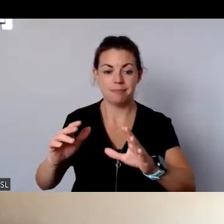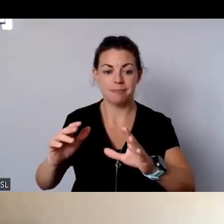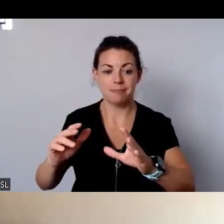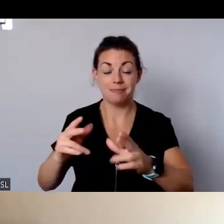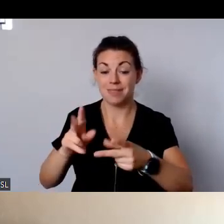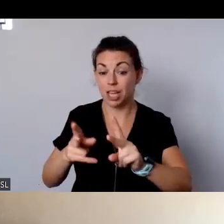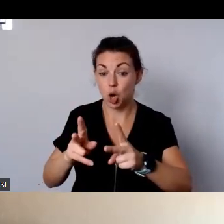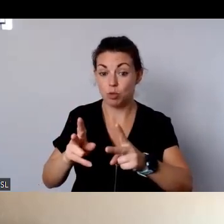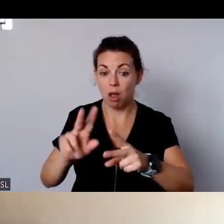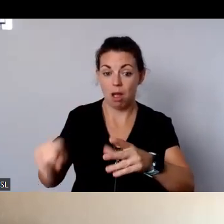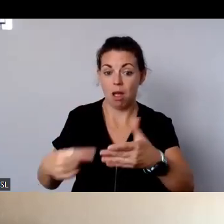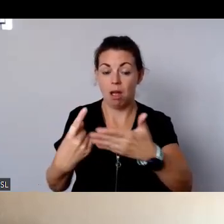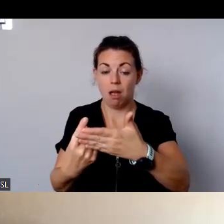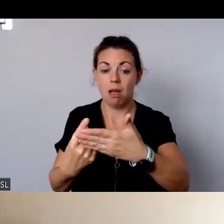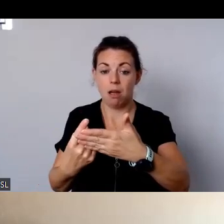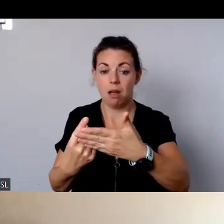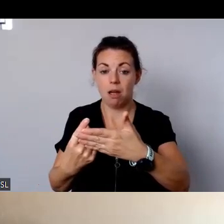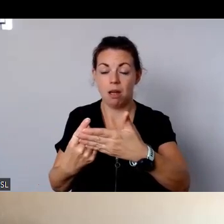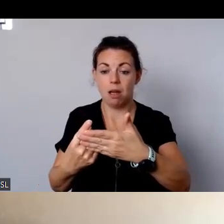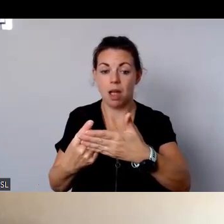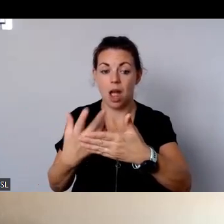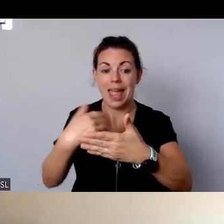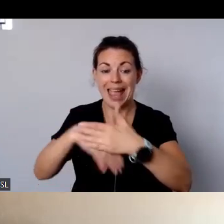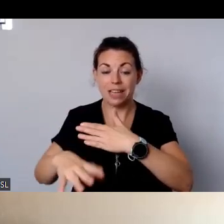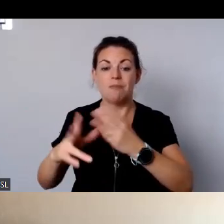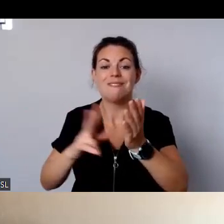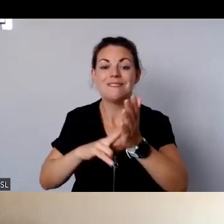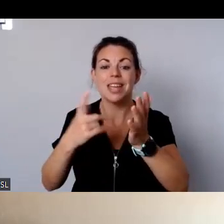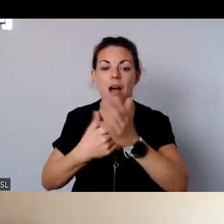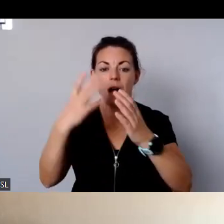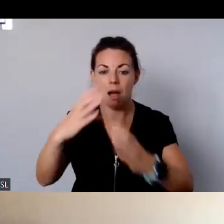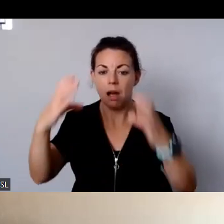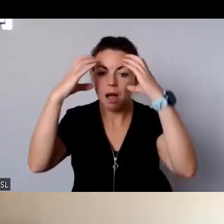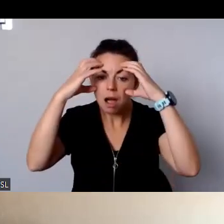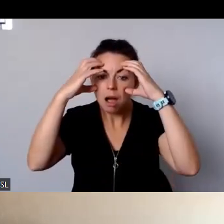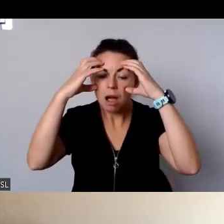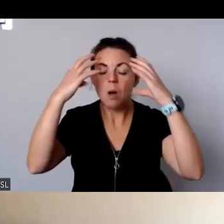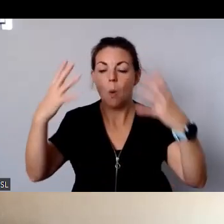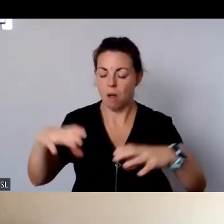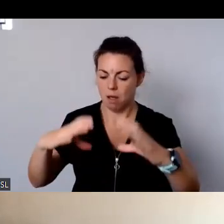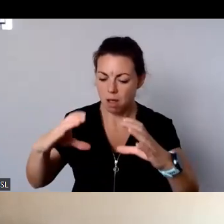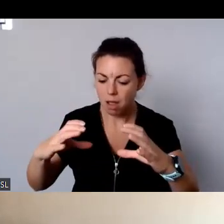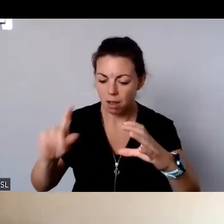might be superimposed into a VR headset or some other type of immersive technology.